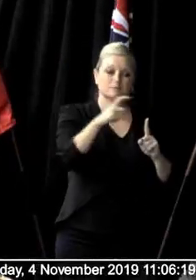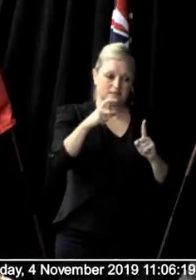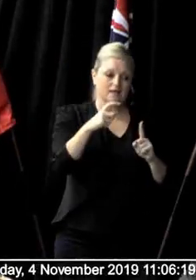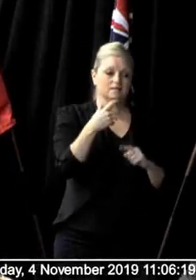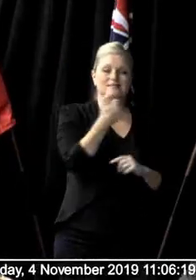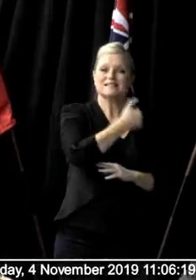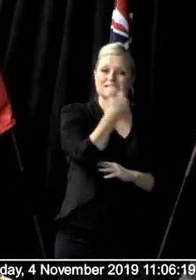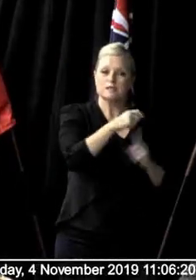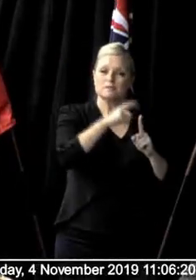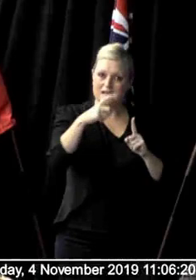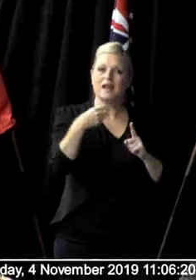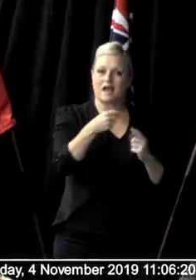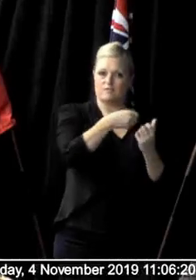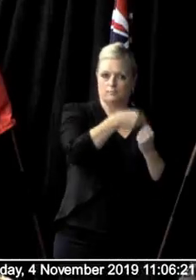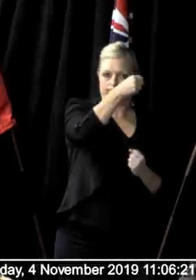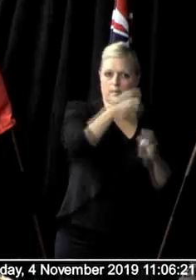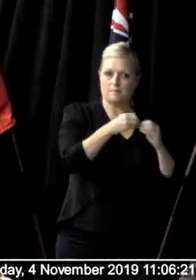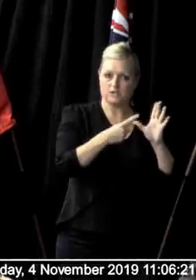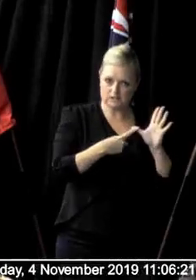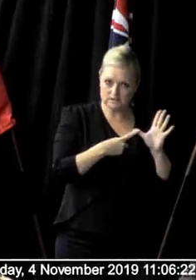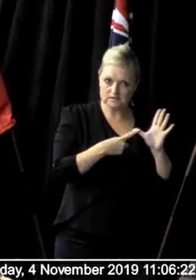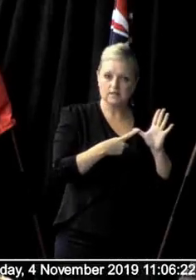compared to 31 per cent of people without a disability.